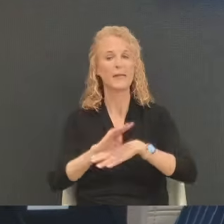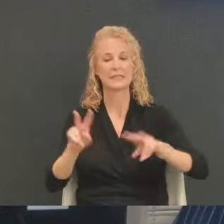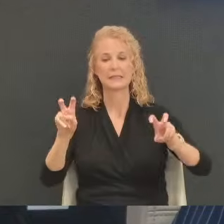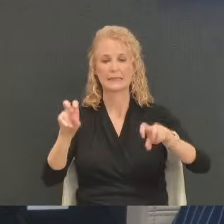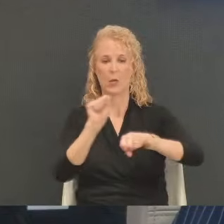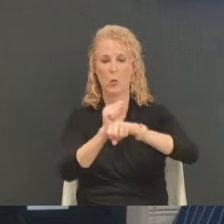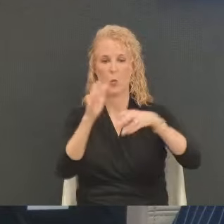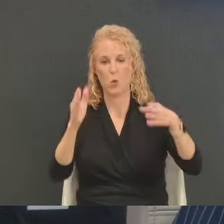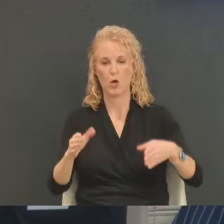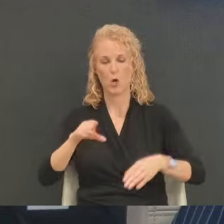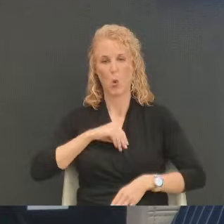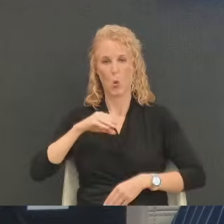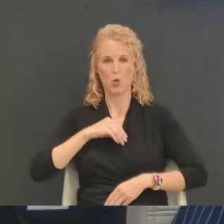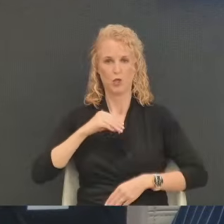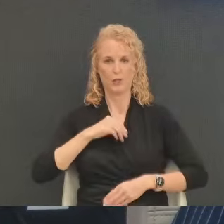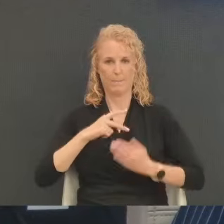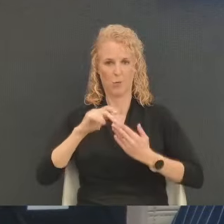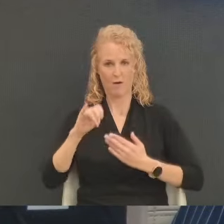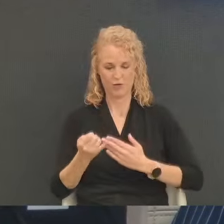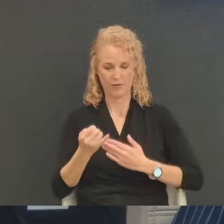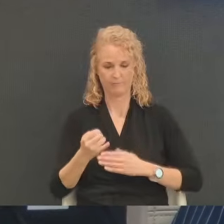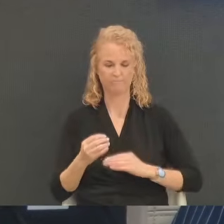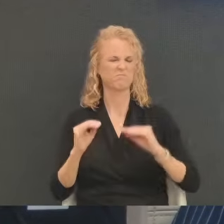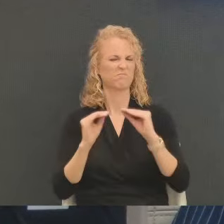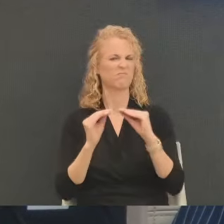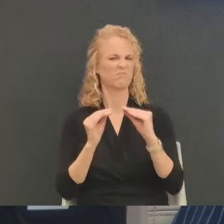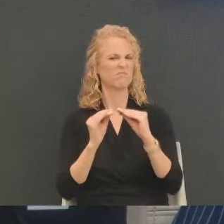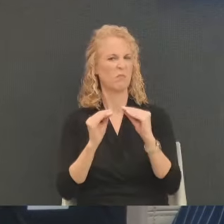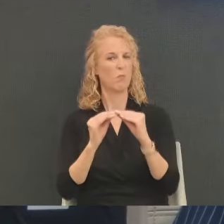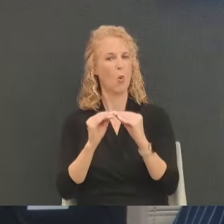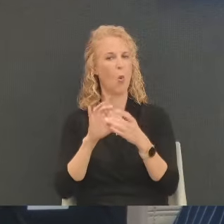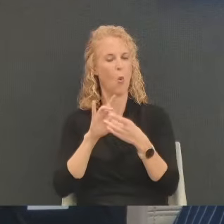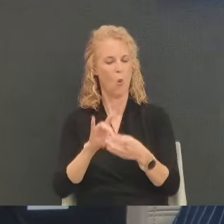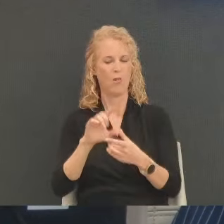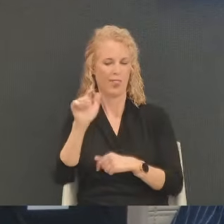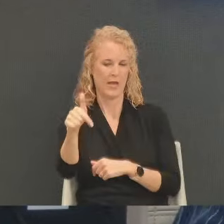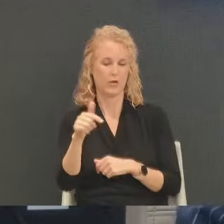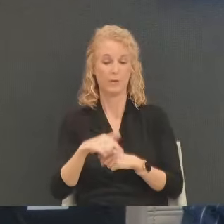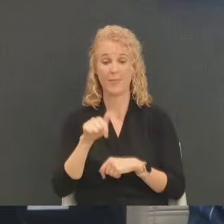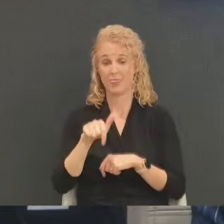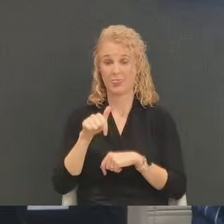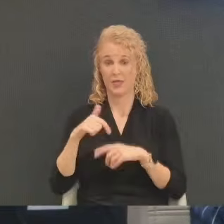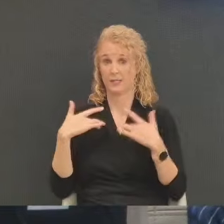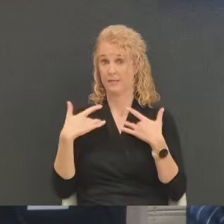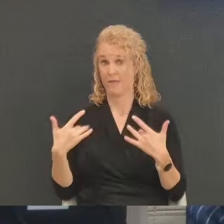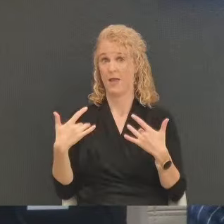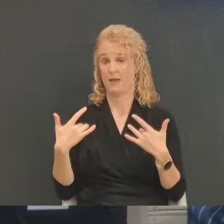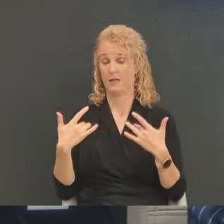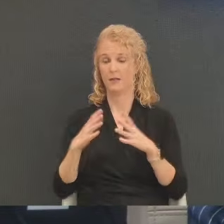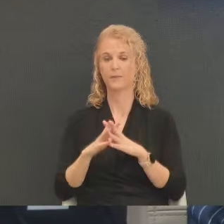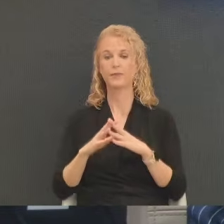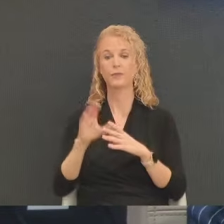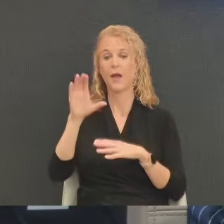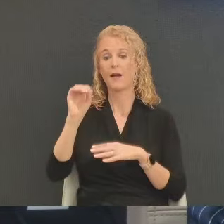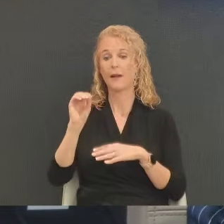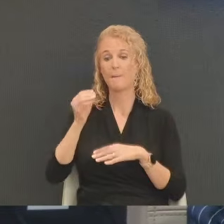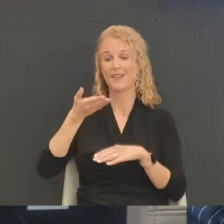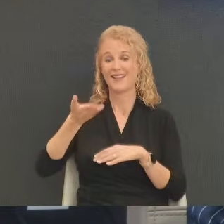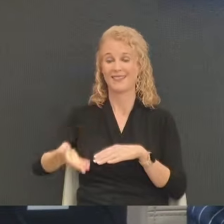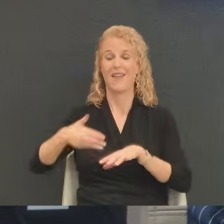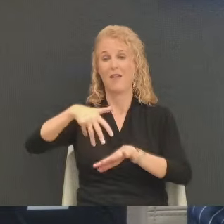campaign. and we'll hear more about that. This is where a company's been in business, but you just